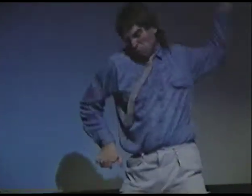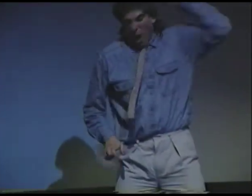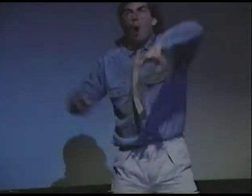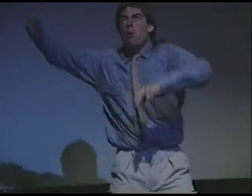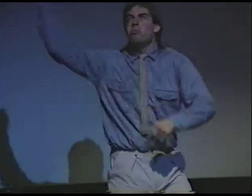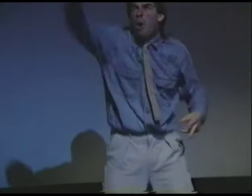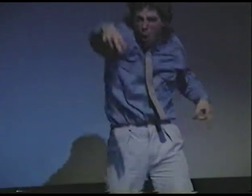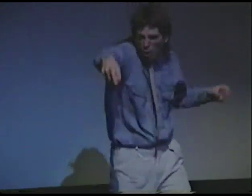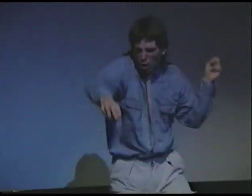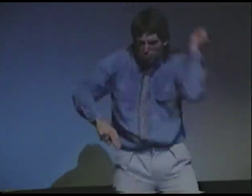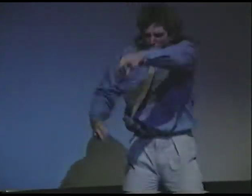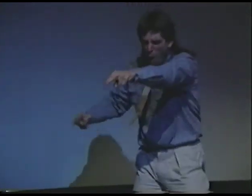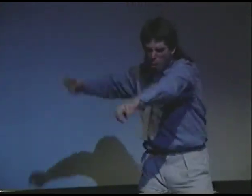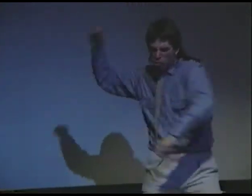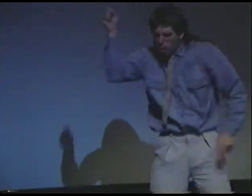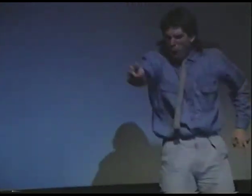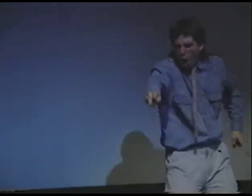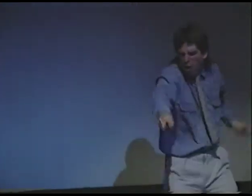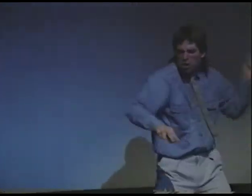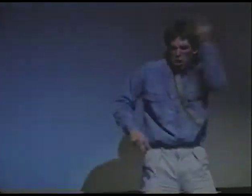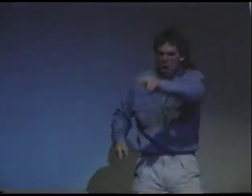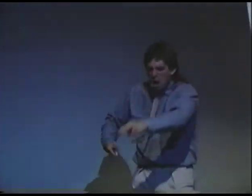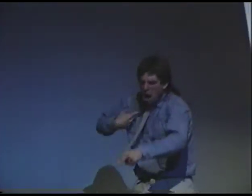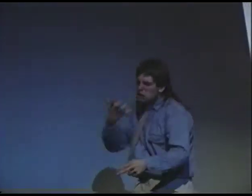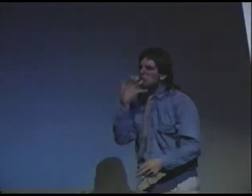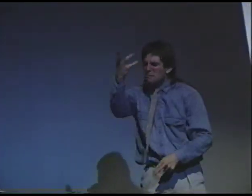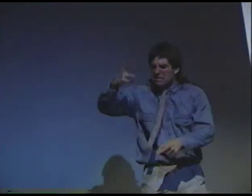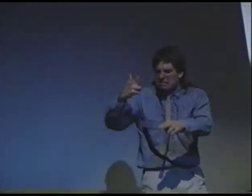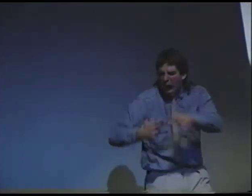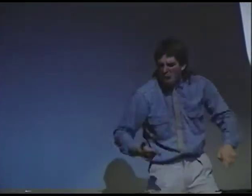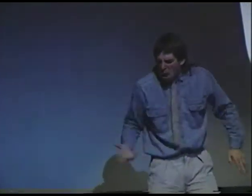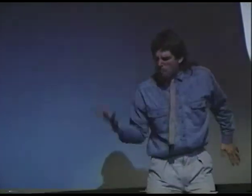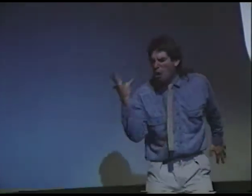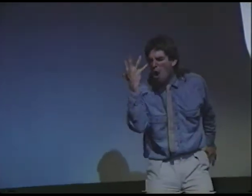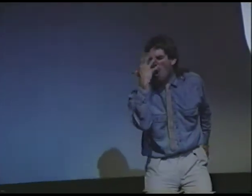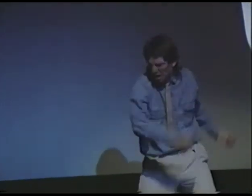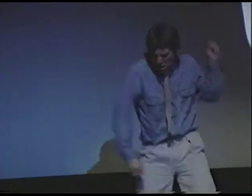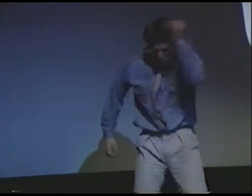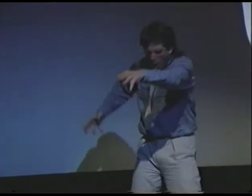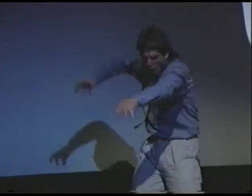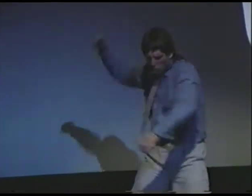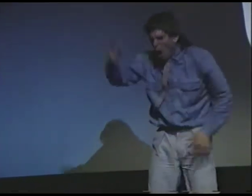And they came and gnawed the child bones.